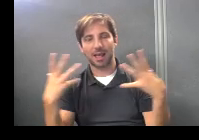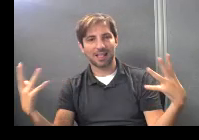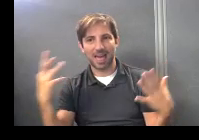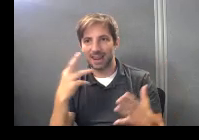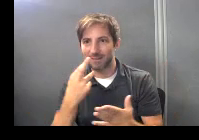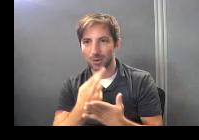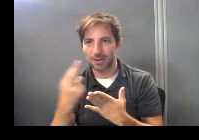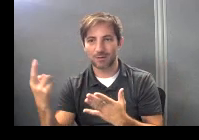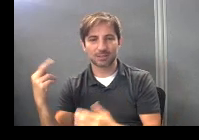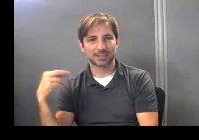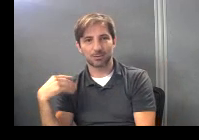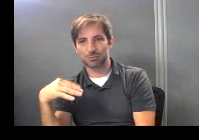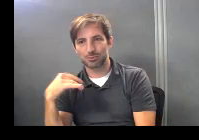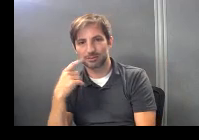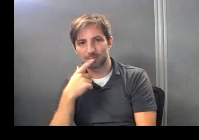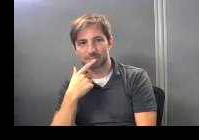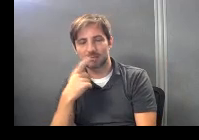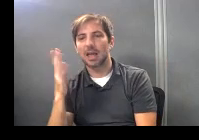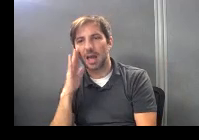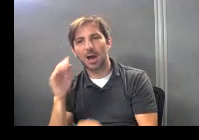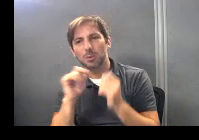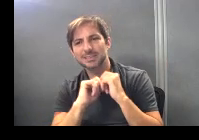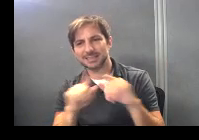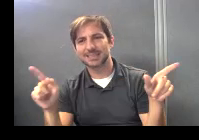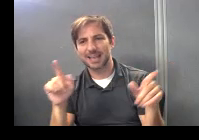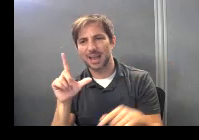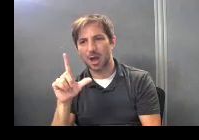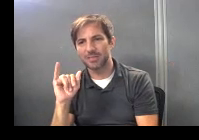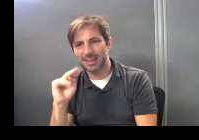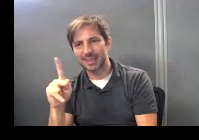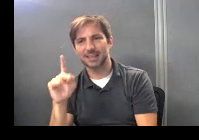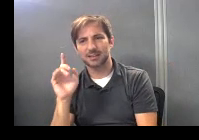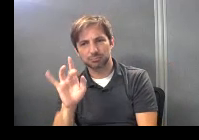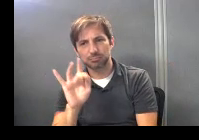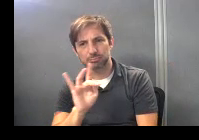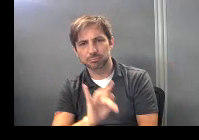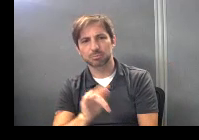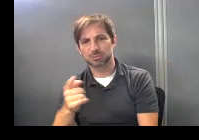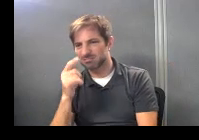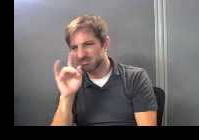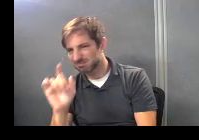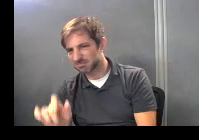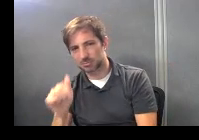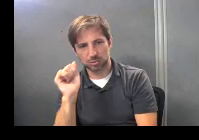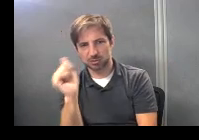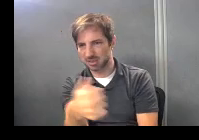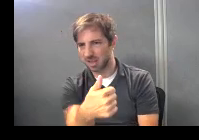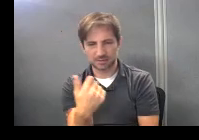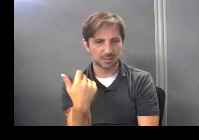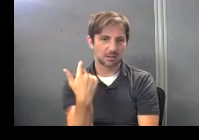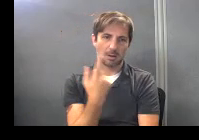WE'LL SEND OUT -- THESE ARE THE LINKS TO THE VIDEOS, THE ONE I SHOWED YOU AND ONE I MENTIONED.